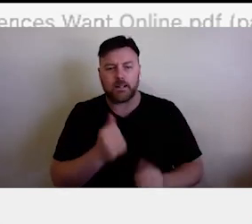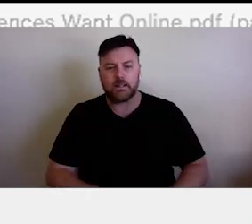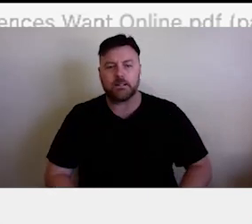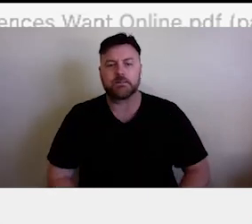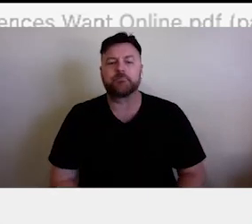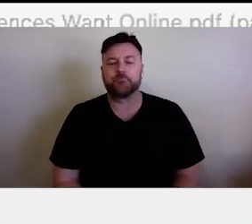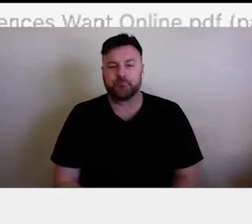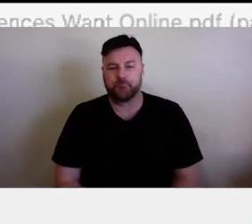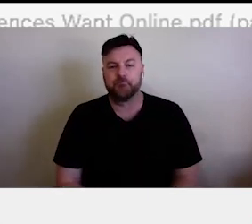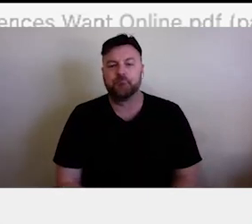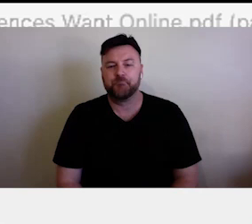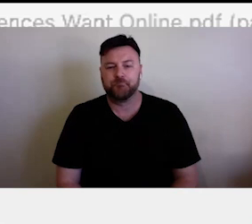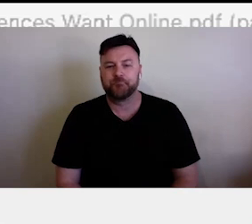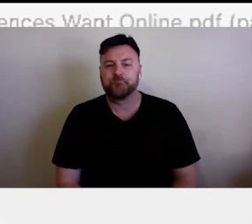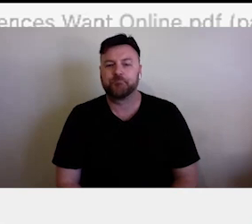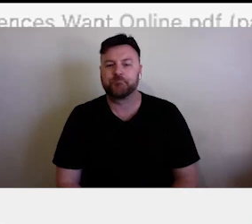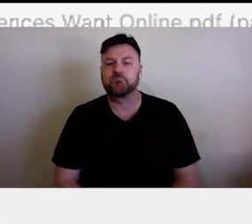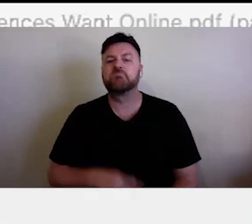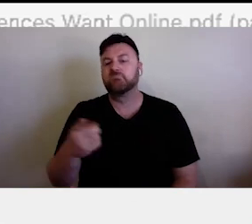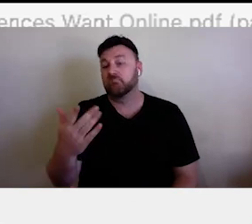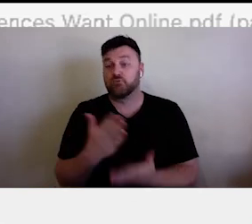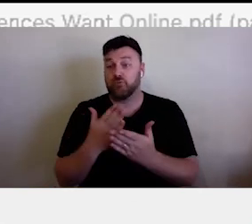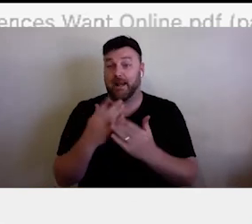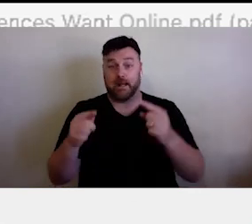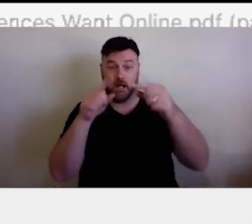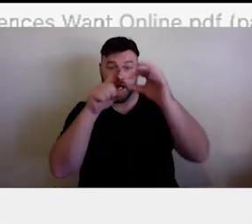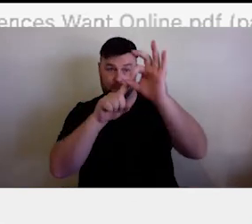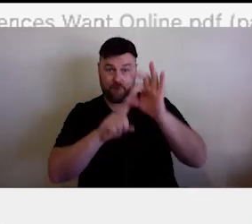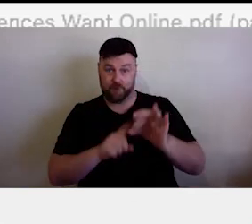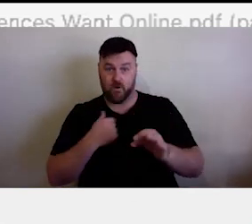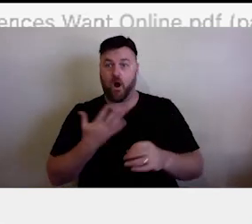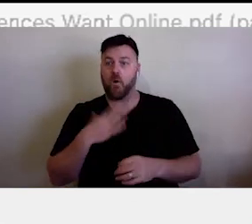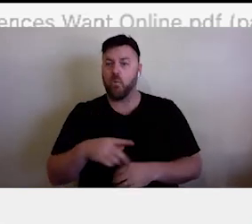Basically what I'd love to know is what stage you're at. Are you